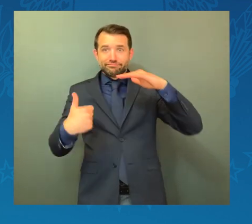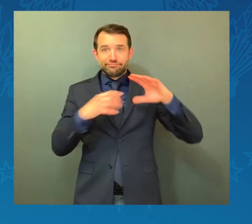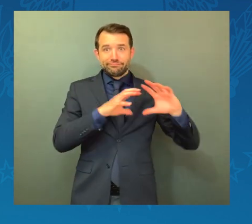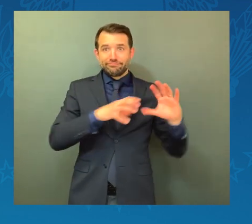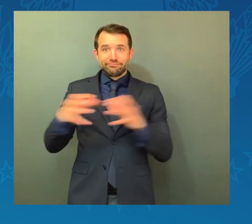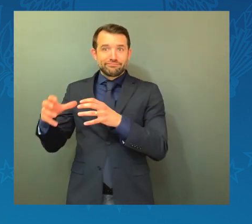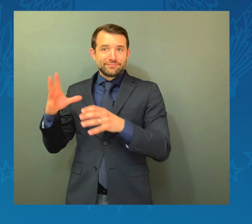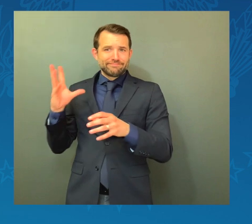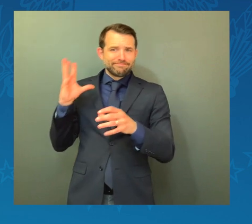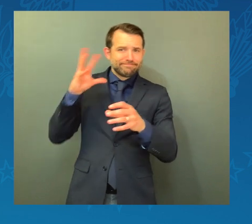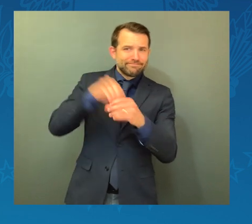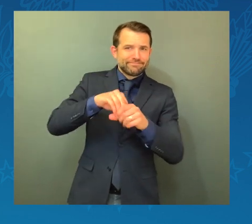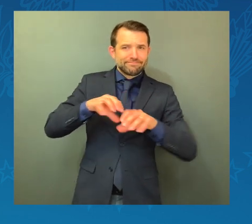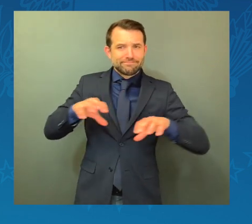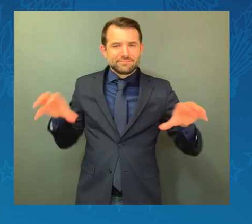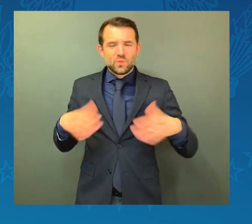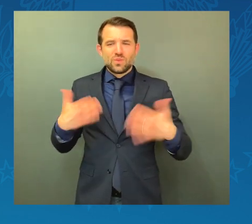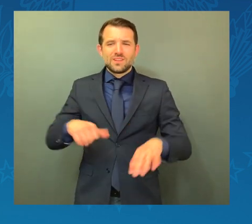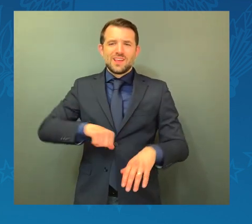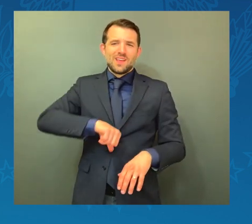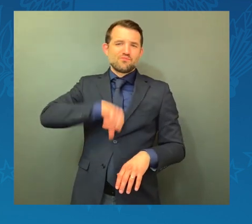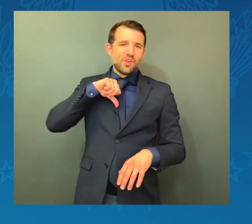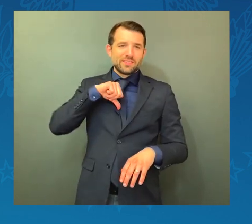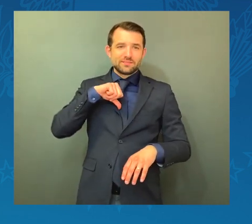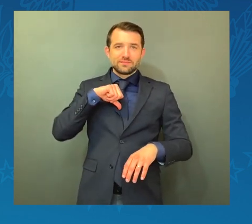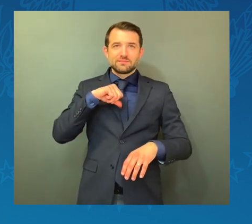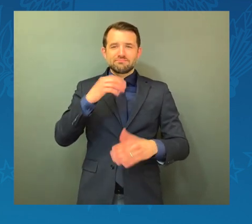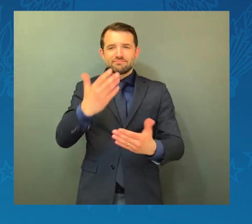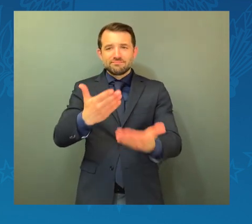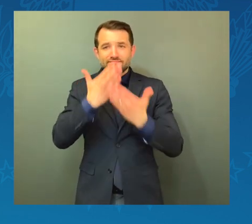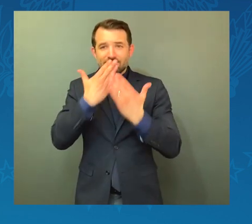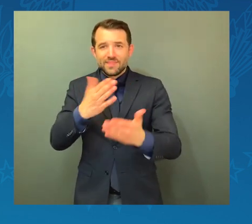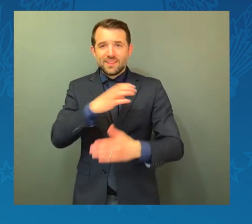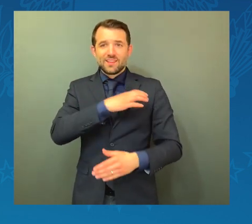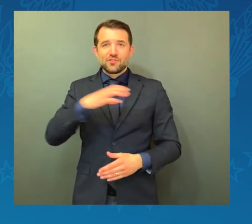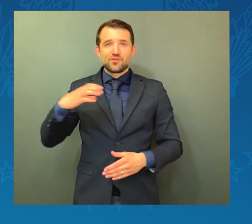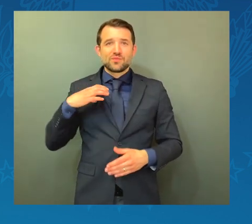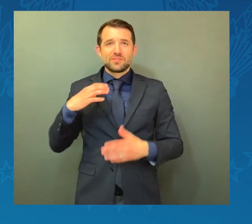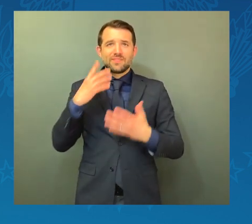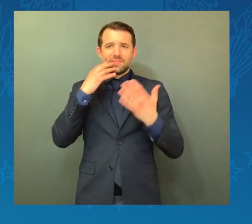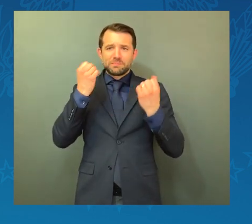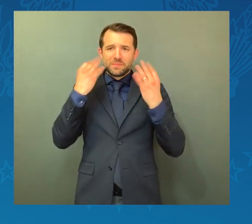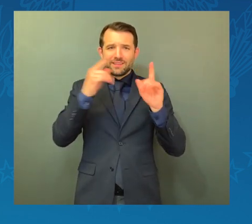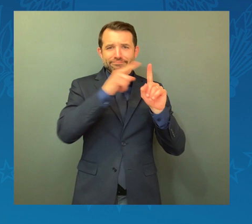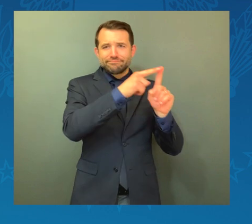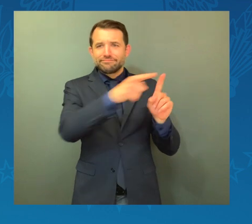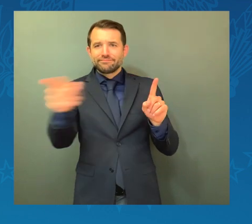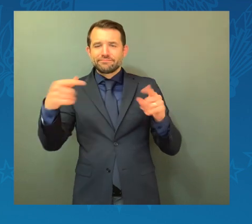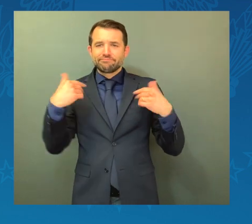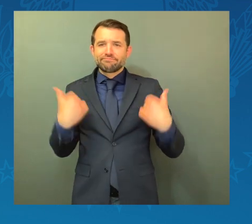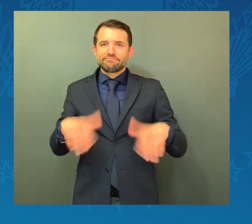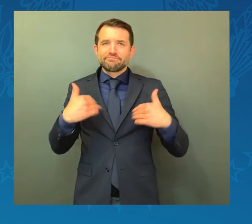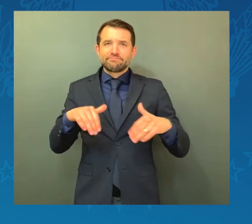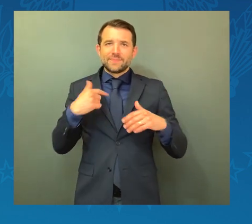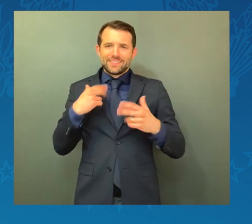again, thanks to the Congressman and so many others -- historic investments to address these challenges. For example,